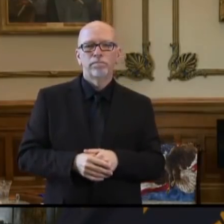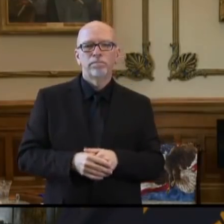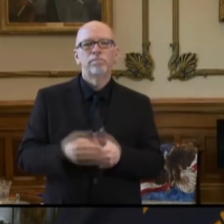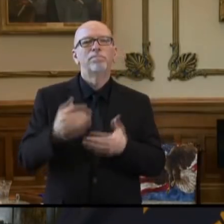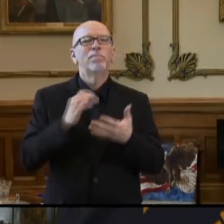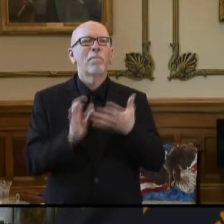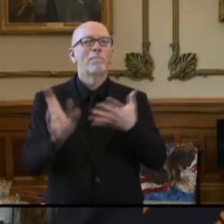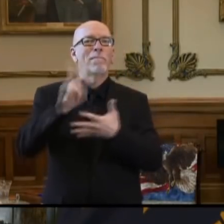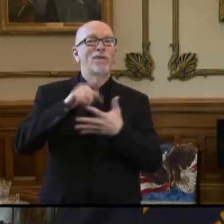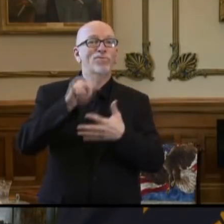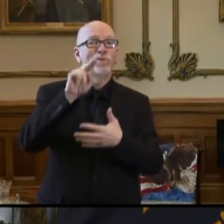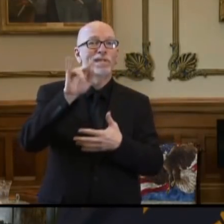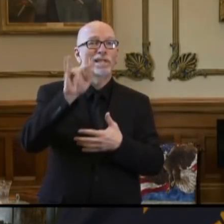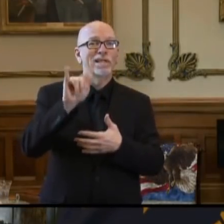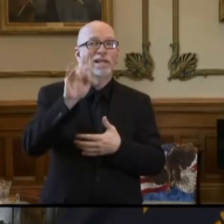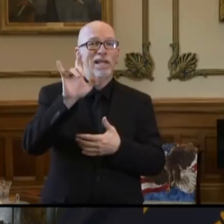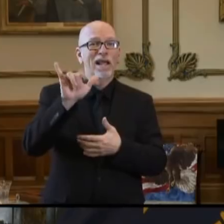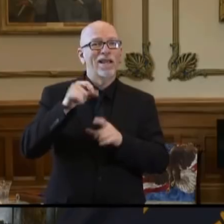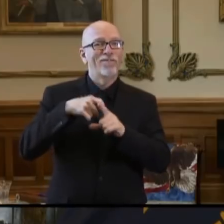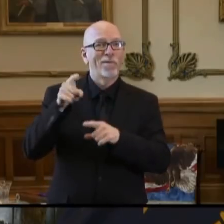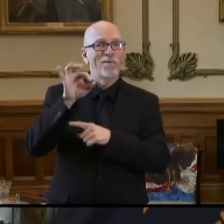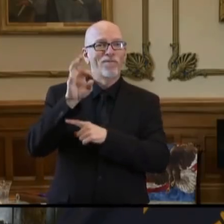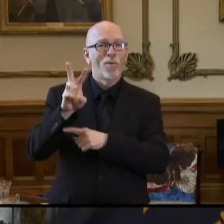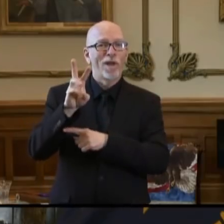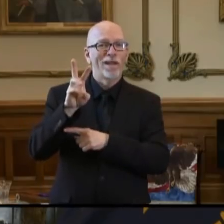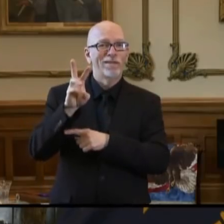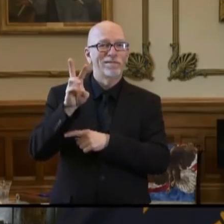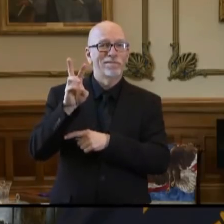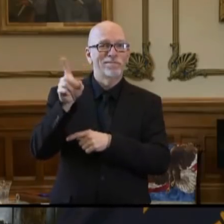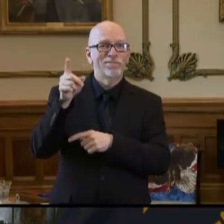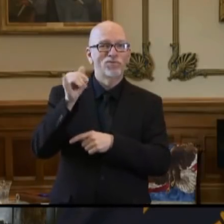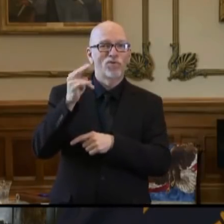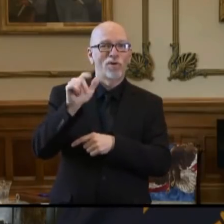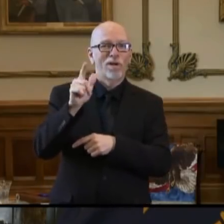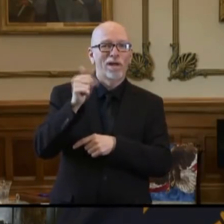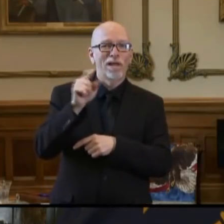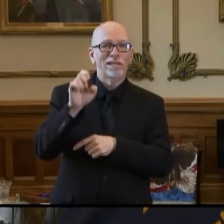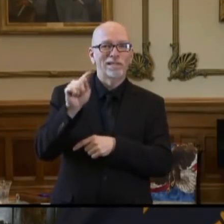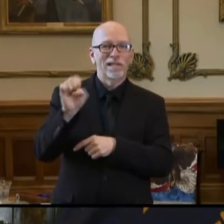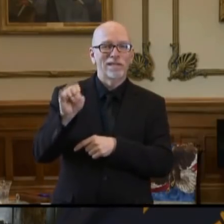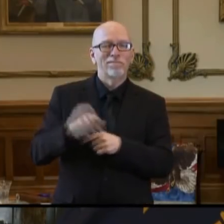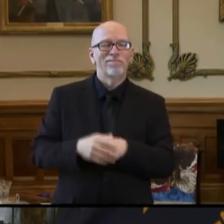STATE OF INDIANA. THANK YOU. THANK YOU SO MUCH. WE'LL NOW RETURN TO NIKKI KELLEY OF THE